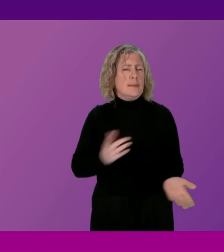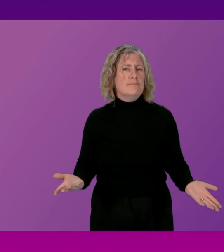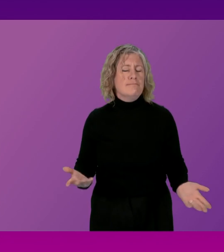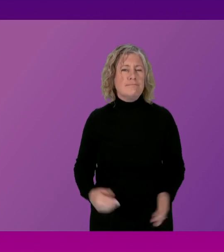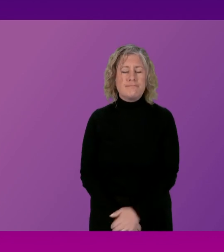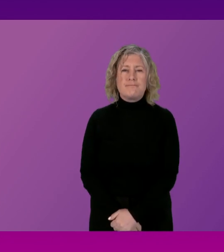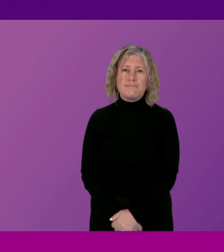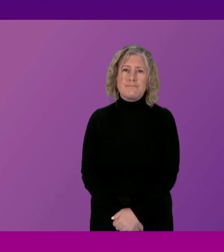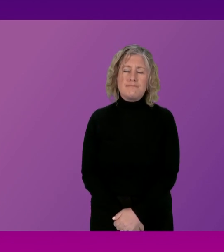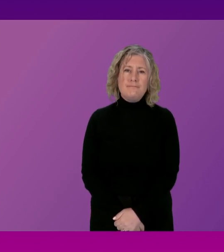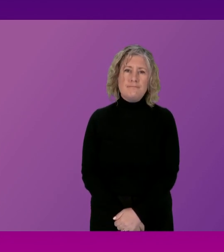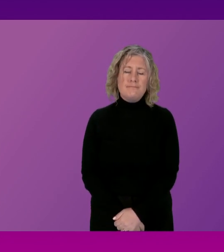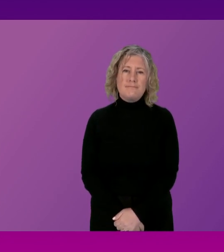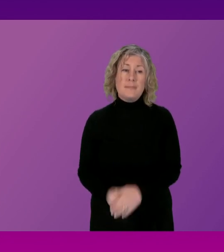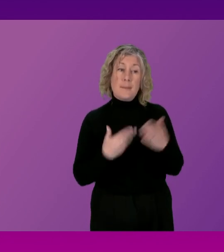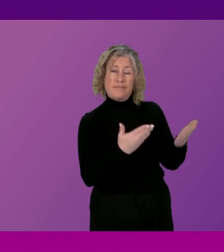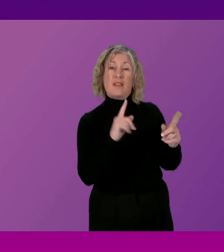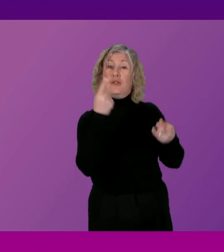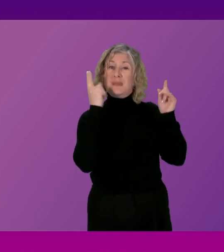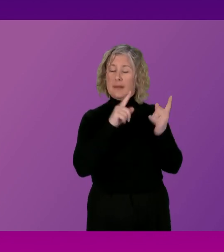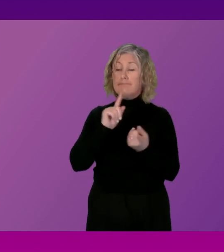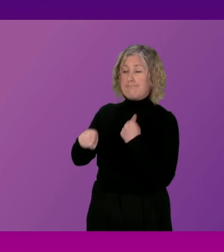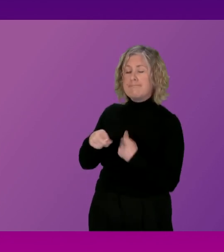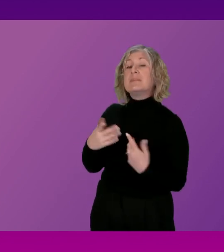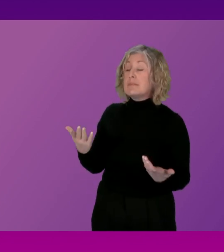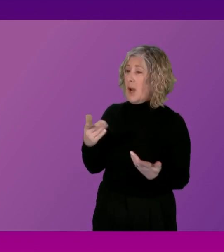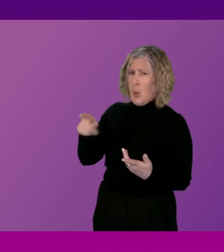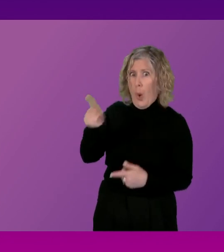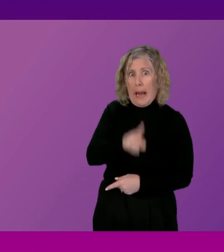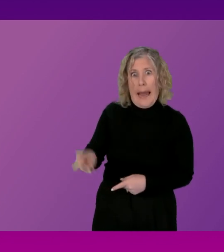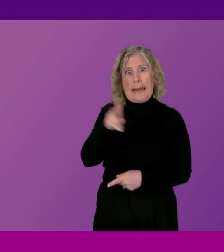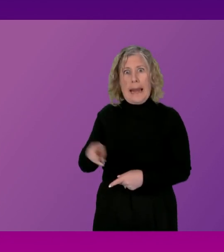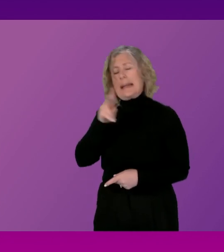Douglas Ross continues to say that we are not handing over WhatsApp messages. That is incorrect.